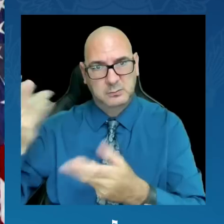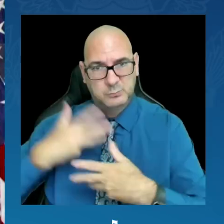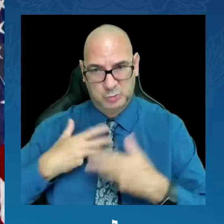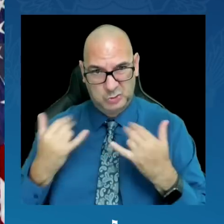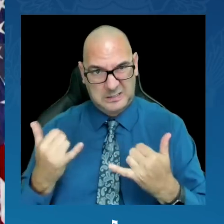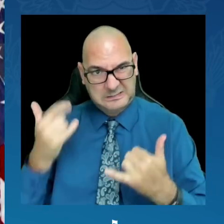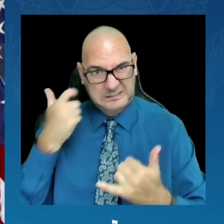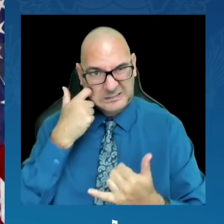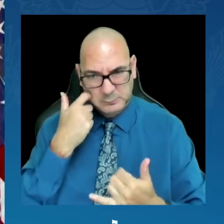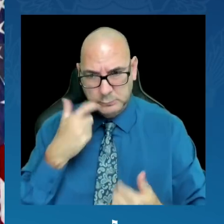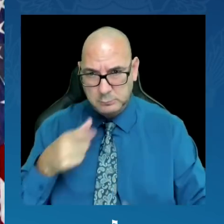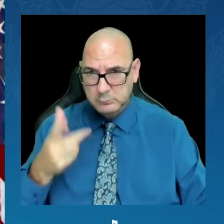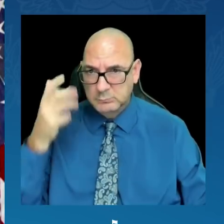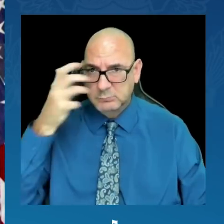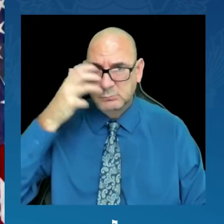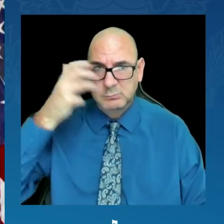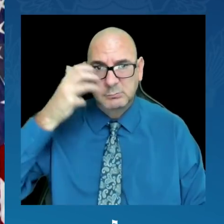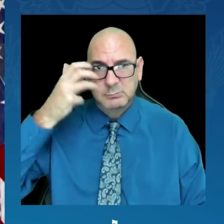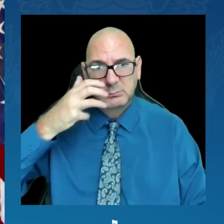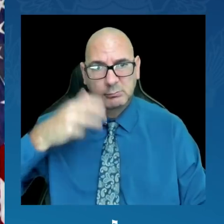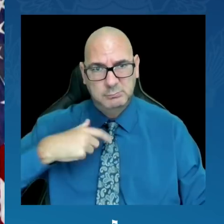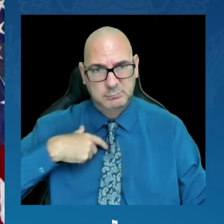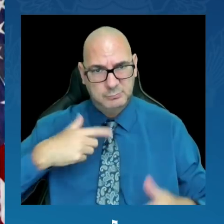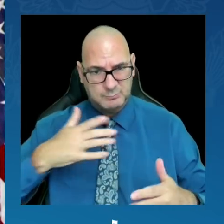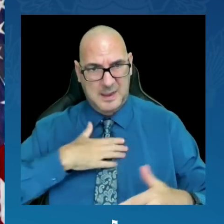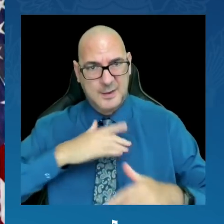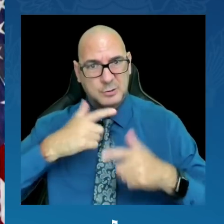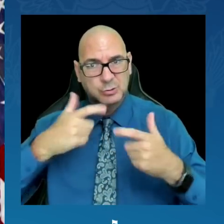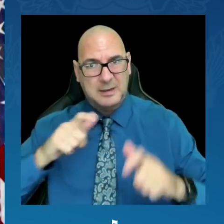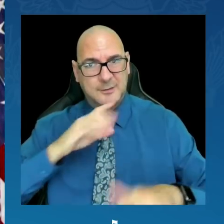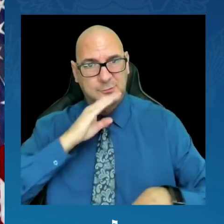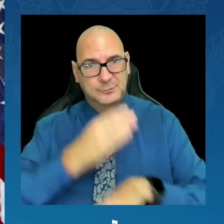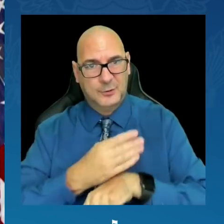And, you know, I couldn't help but. Think at the time as I thought about little Laura,